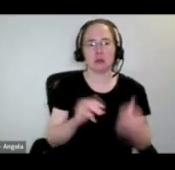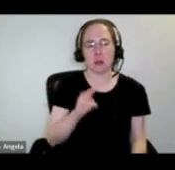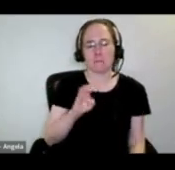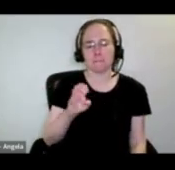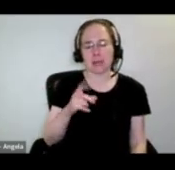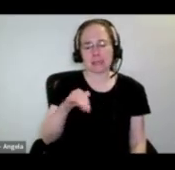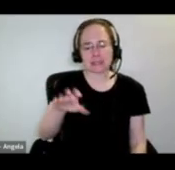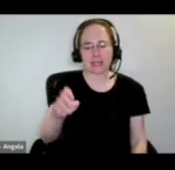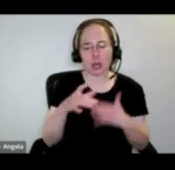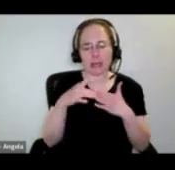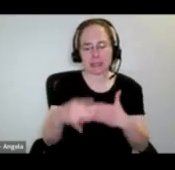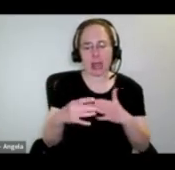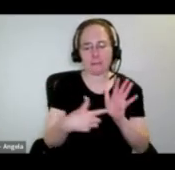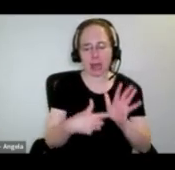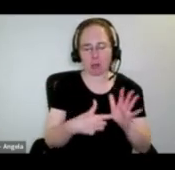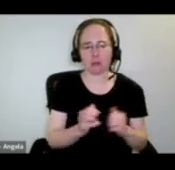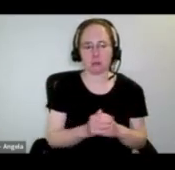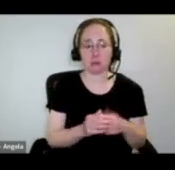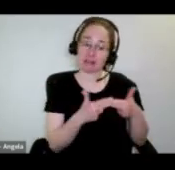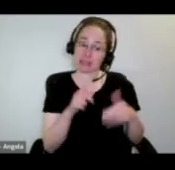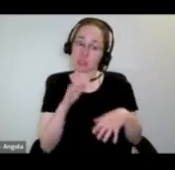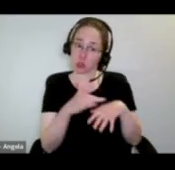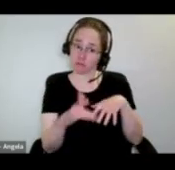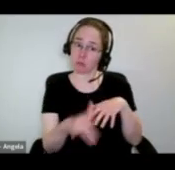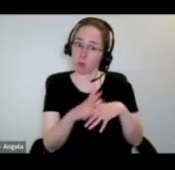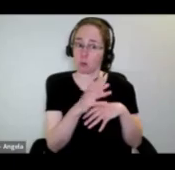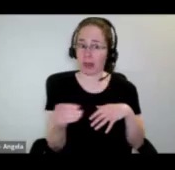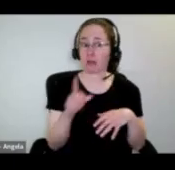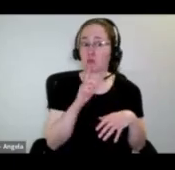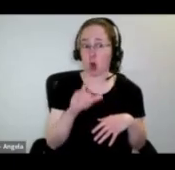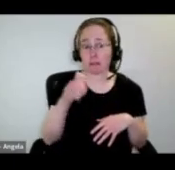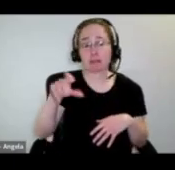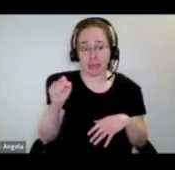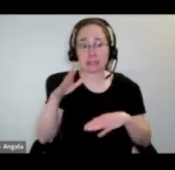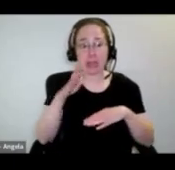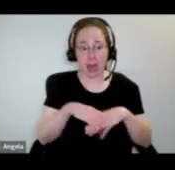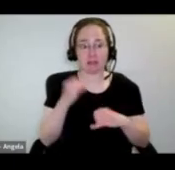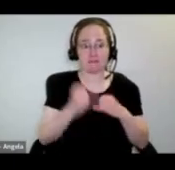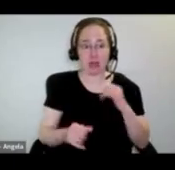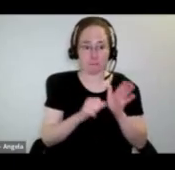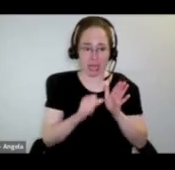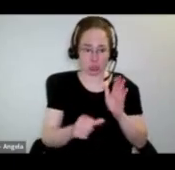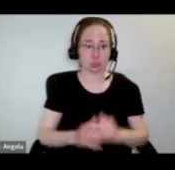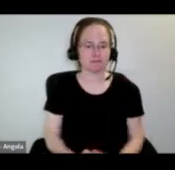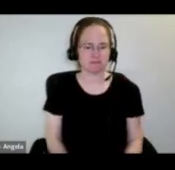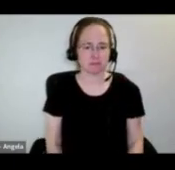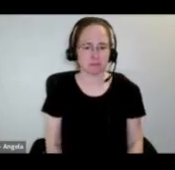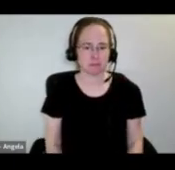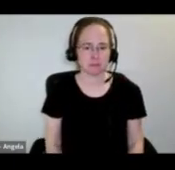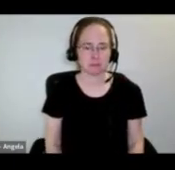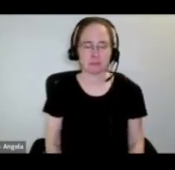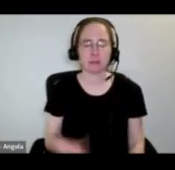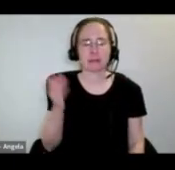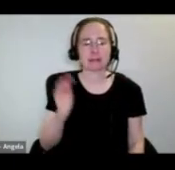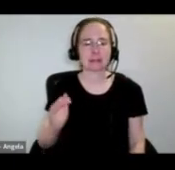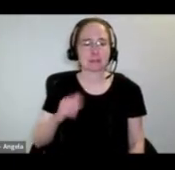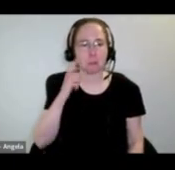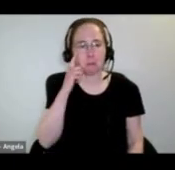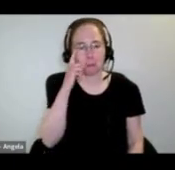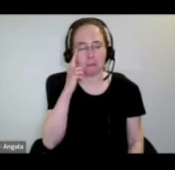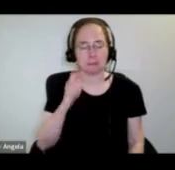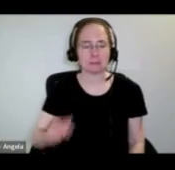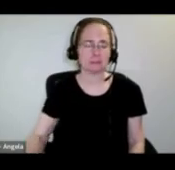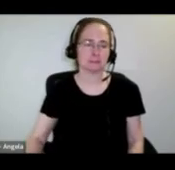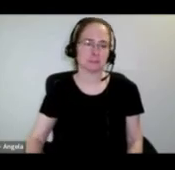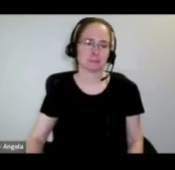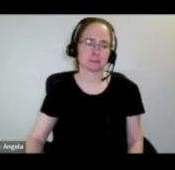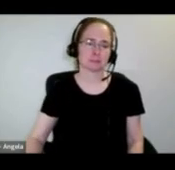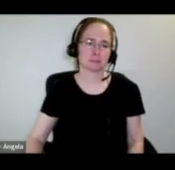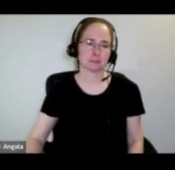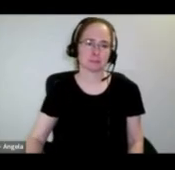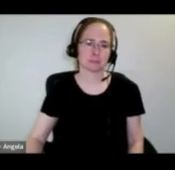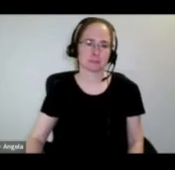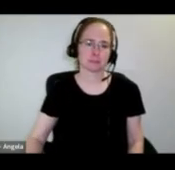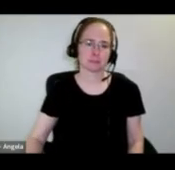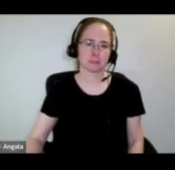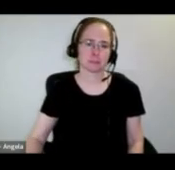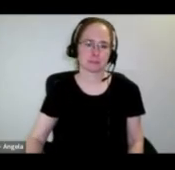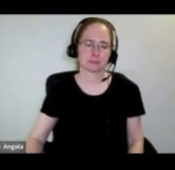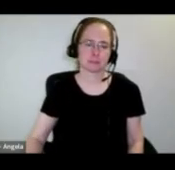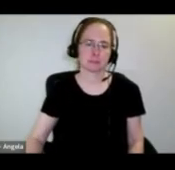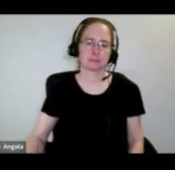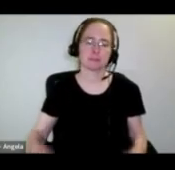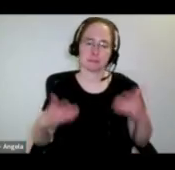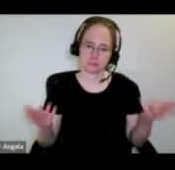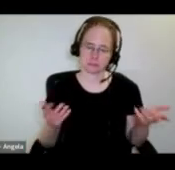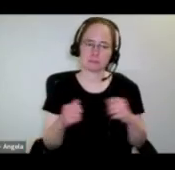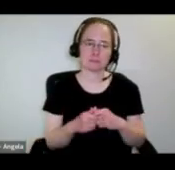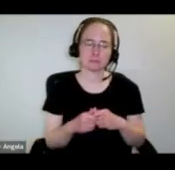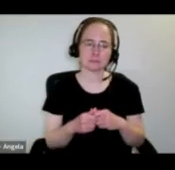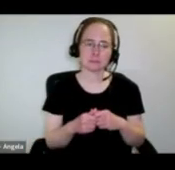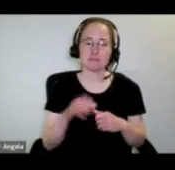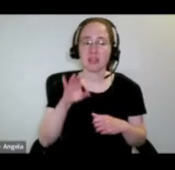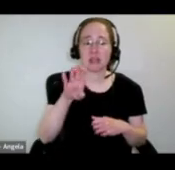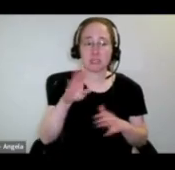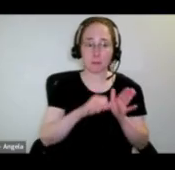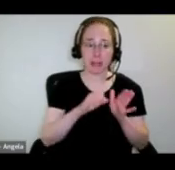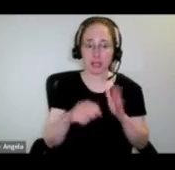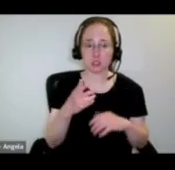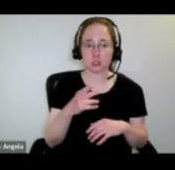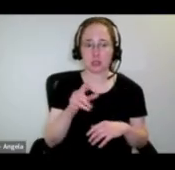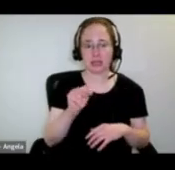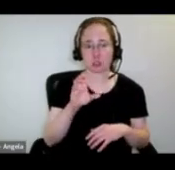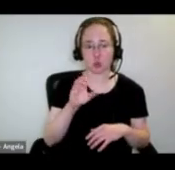Valerie Bradley: Second, communities of practice to support families across the lifespan. Certainly, NASD's has had a community of practice for family support for many, many years, which has really helped to enrich and strengthen family caregiving around the country.